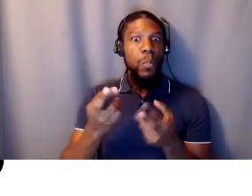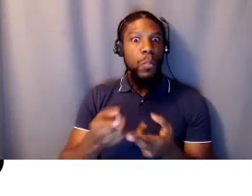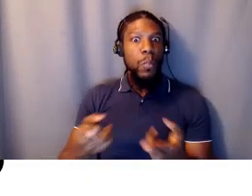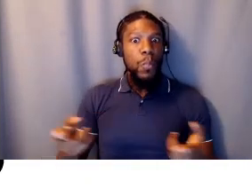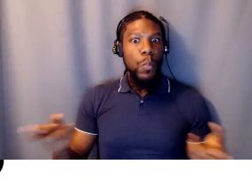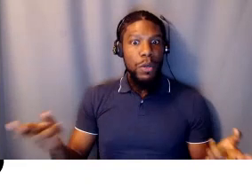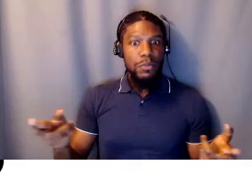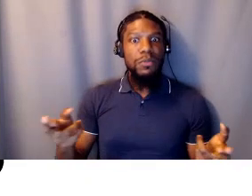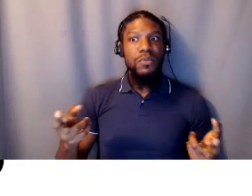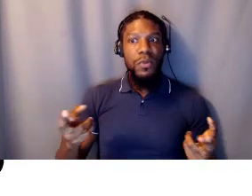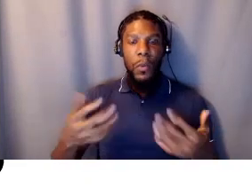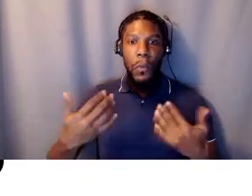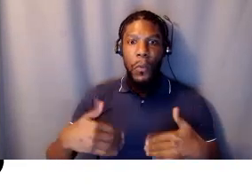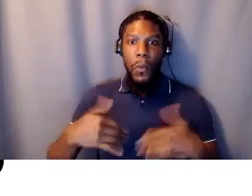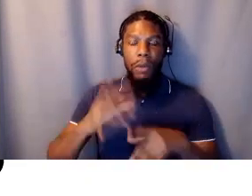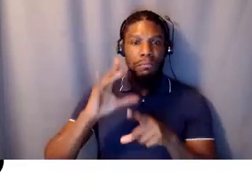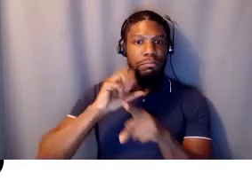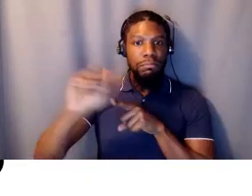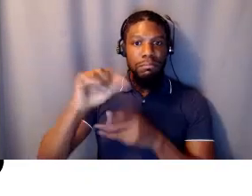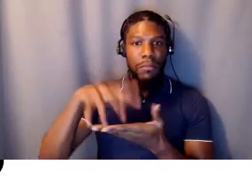It can include things like video.